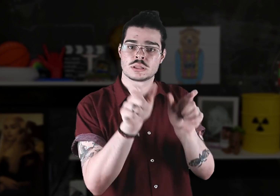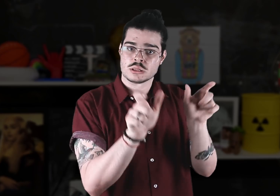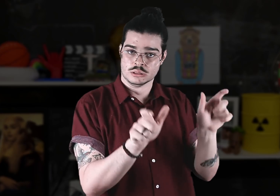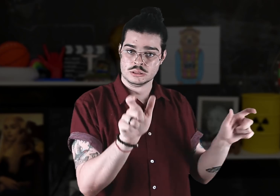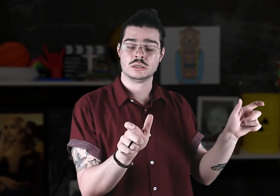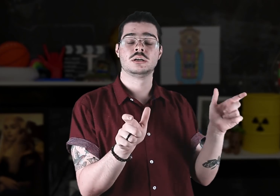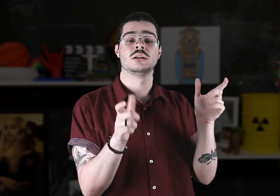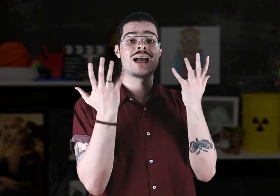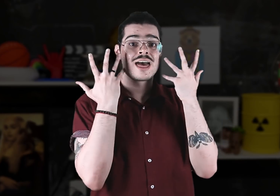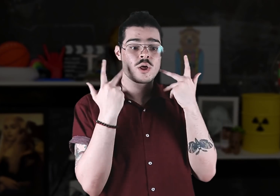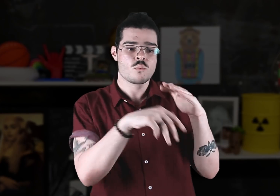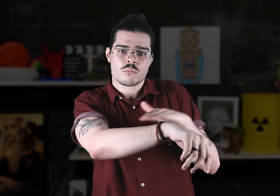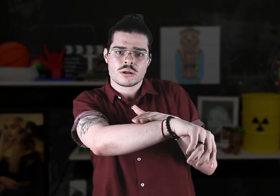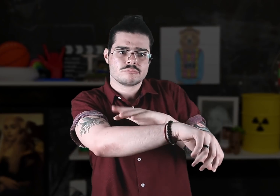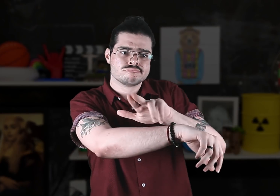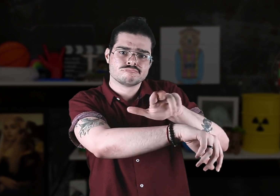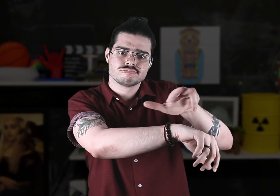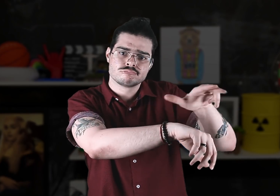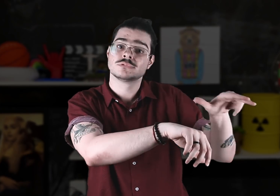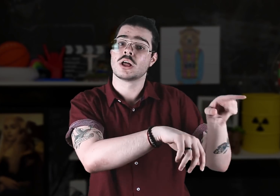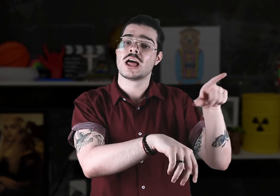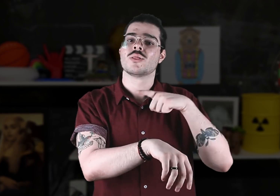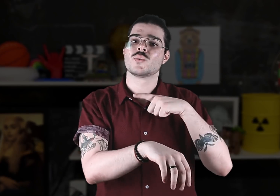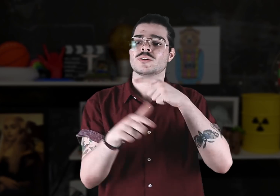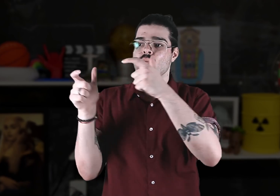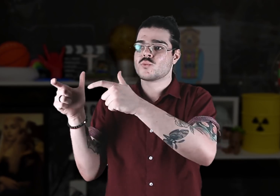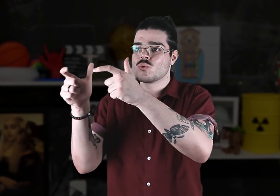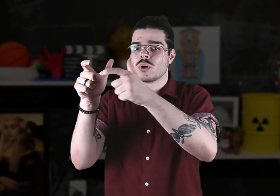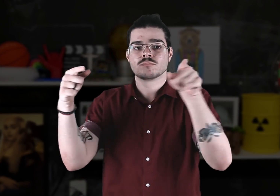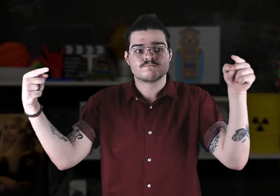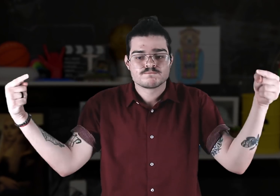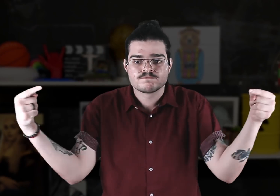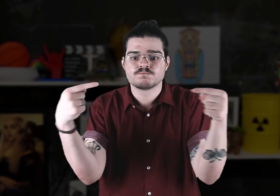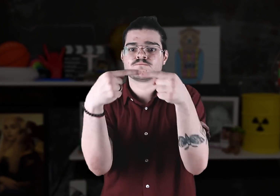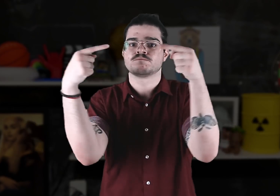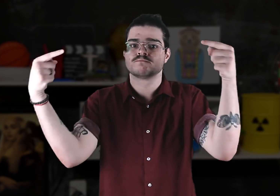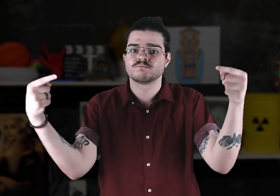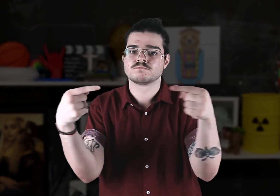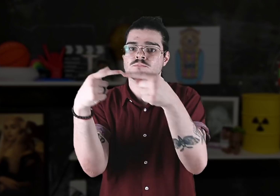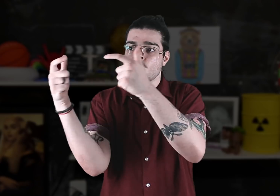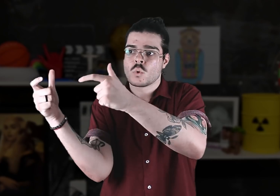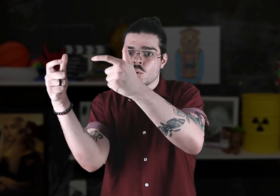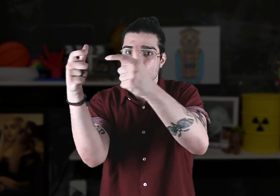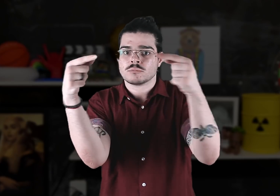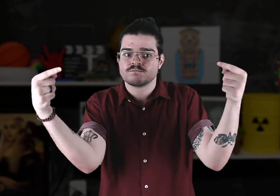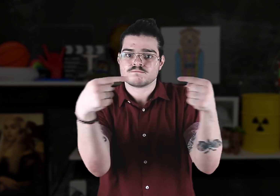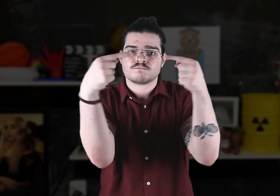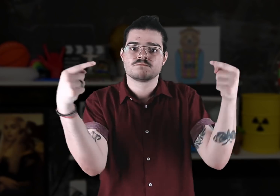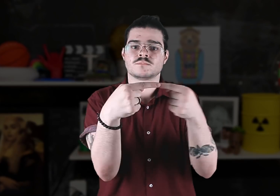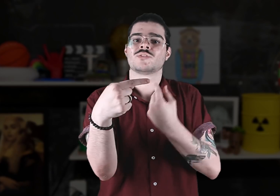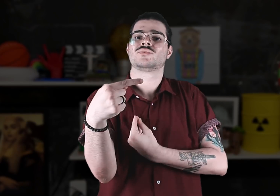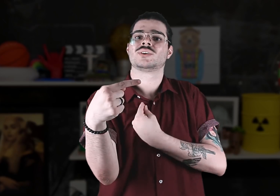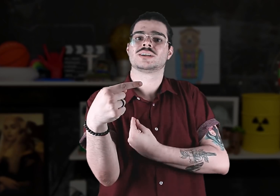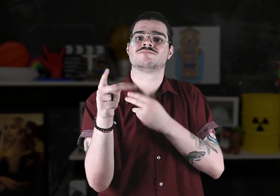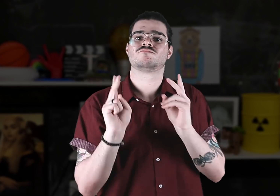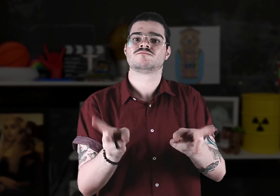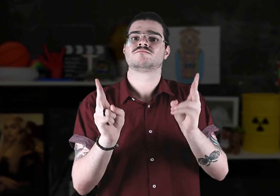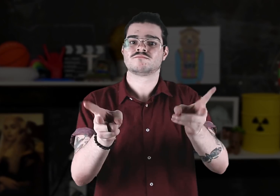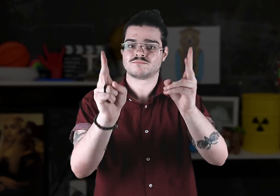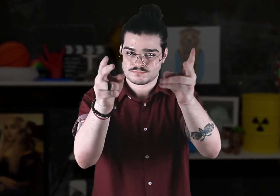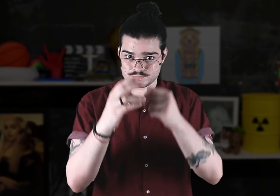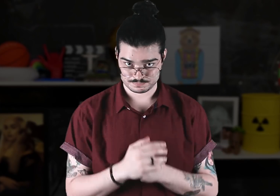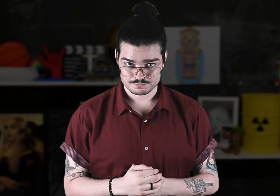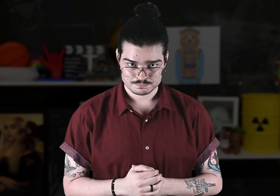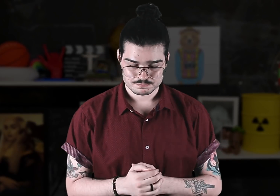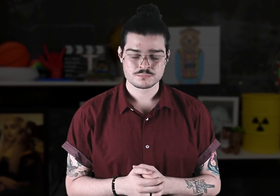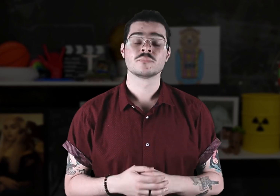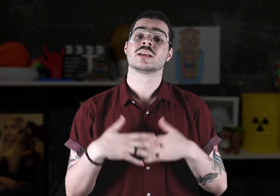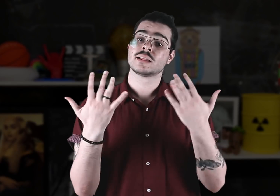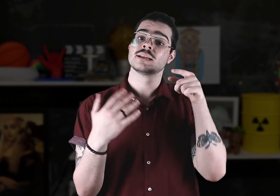that animal species survived the combination of environments,